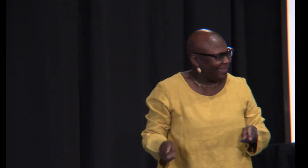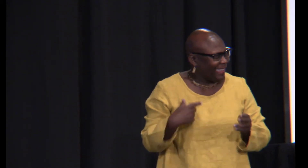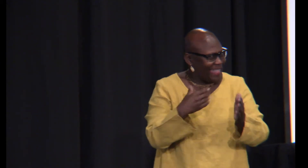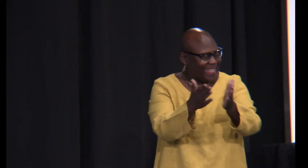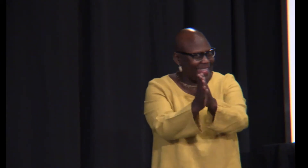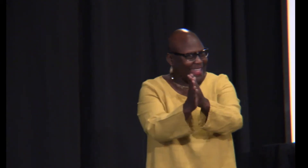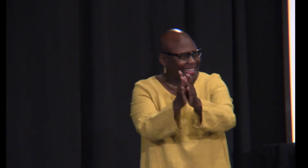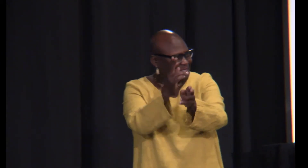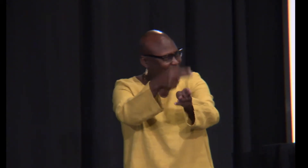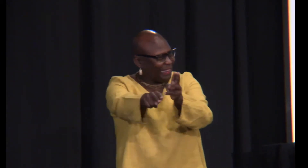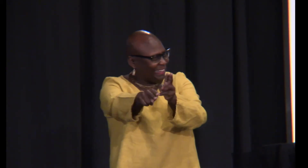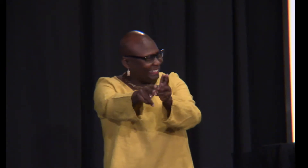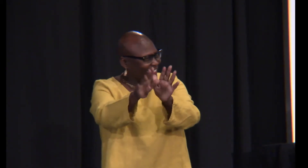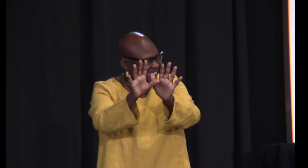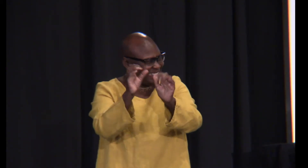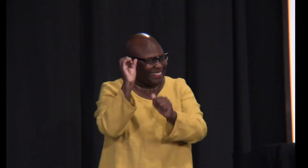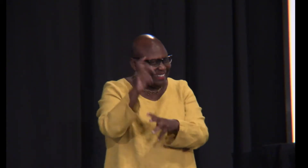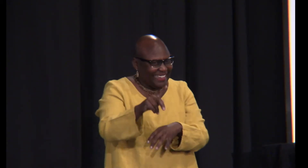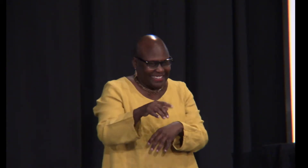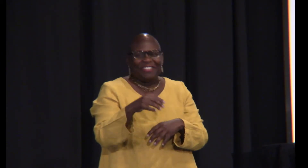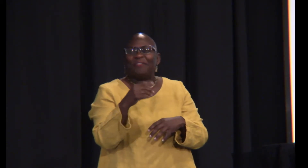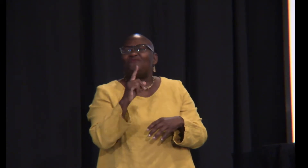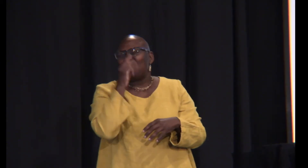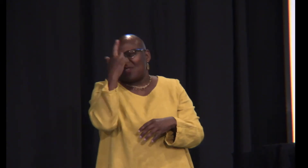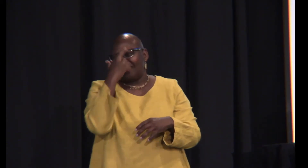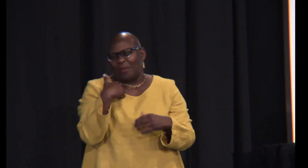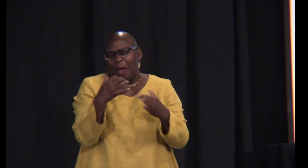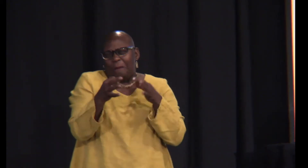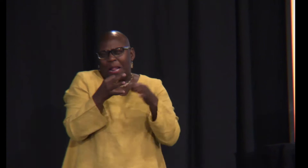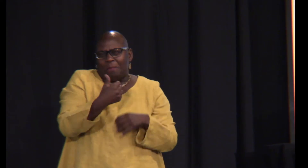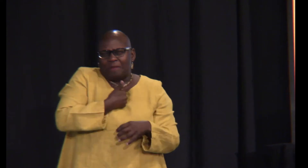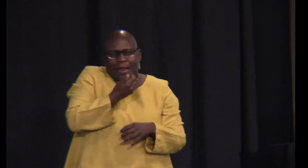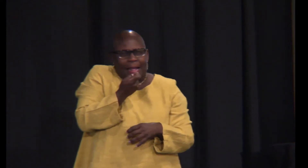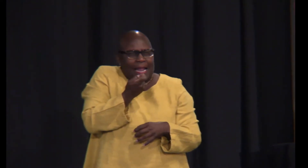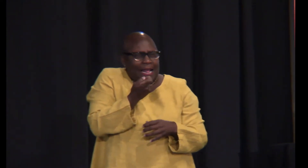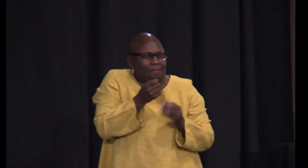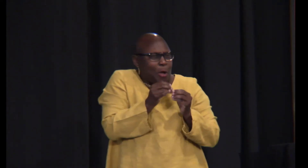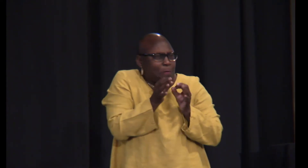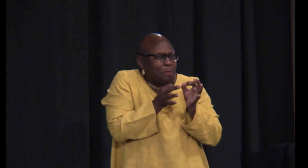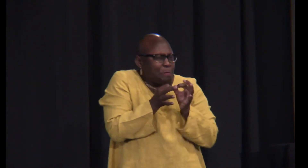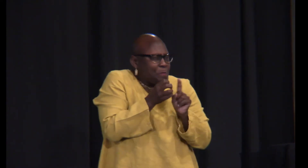because I'm going to be giving you more information about myself as we go along this morning.